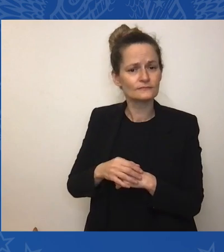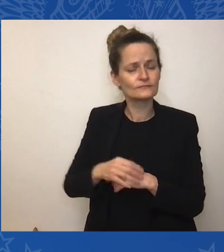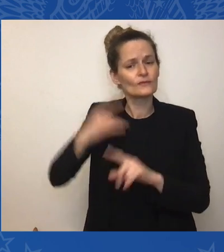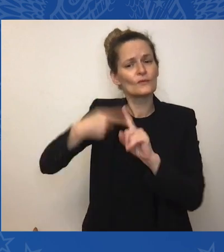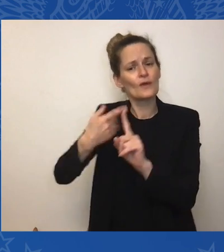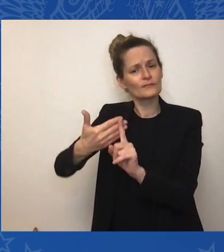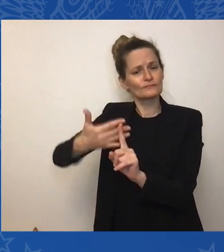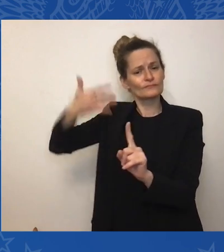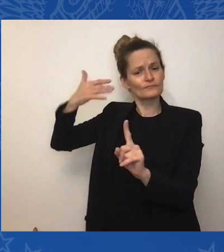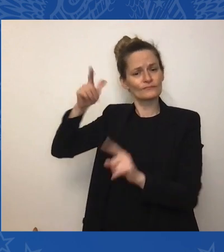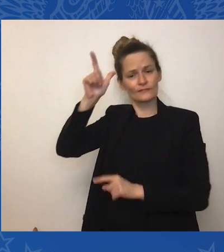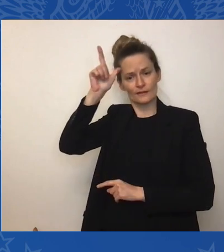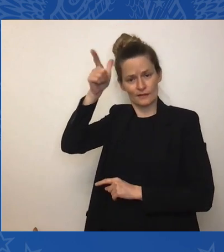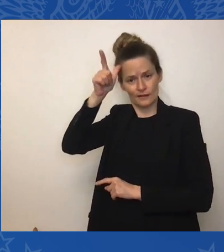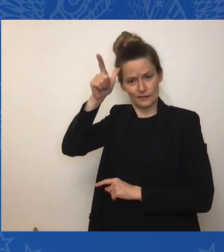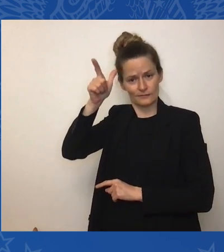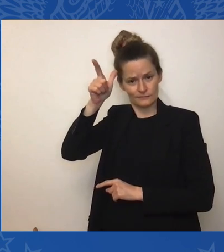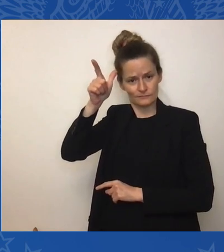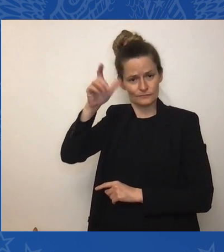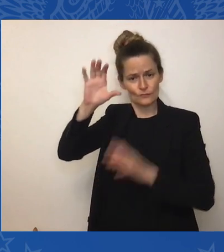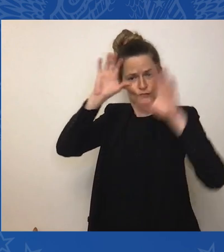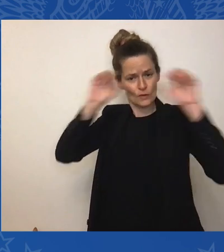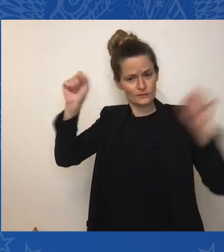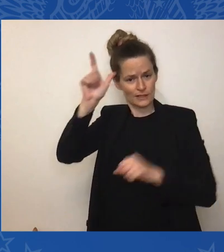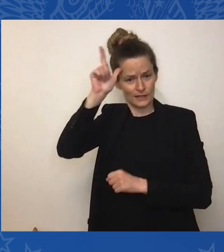when Lincoln was President, Lincoln reminded us.